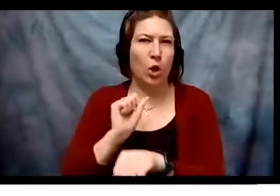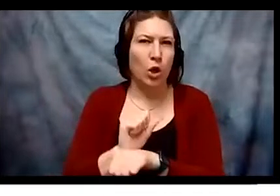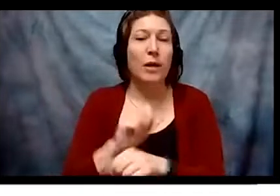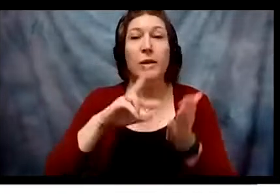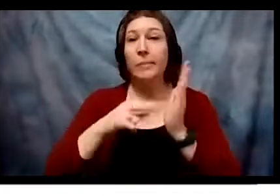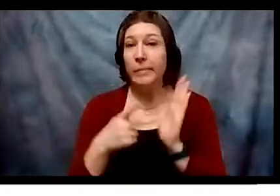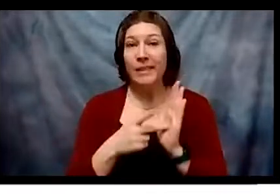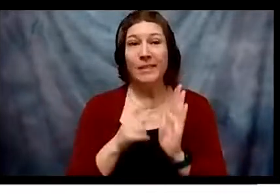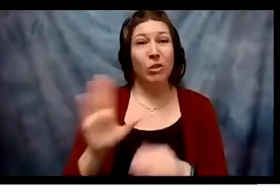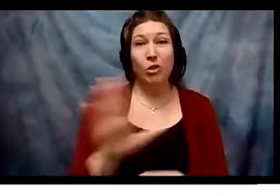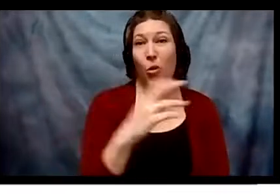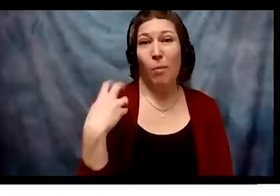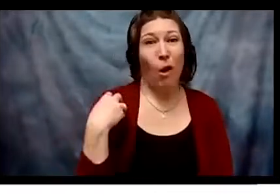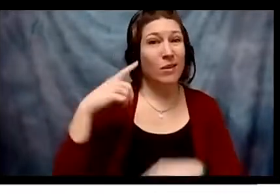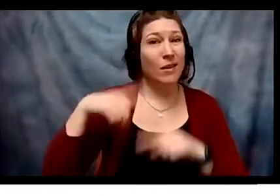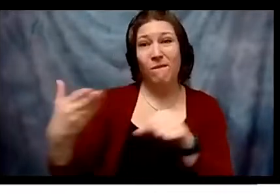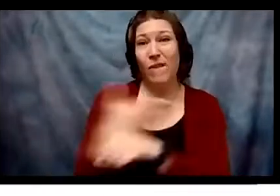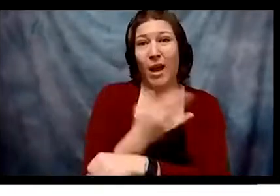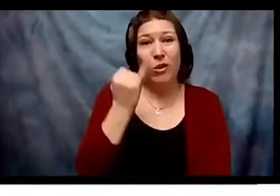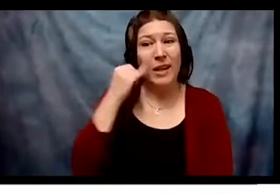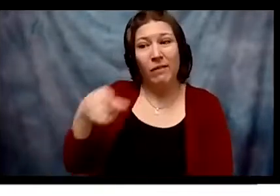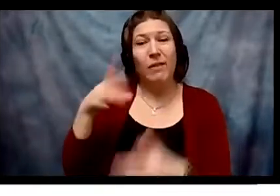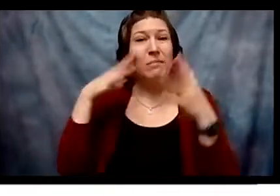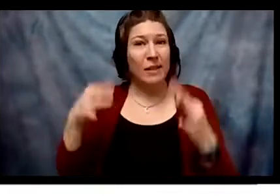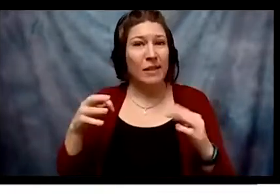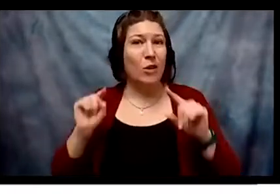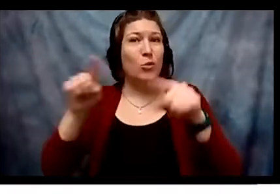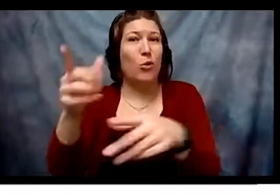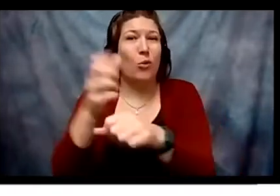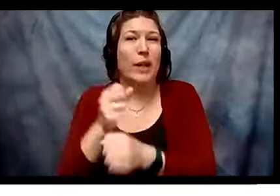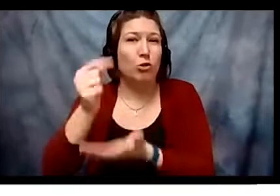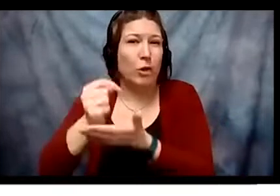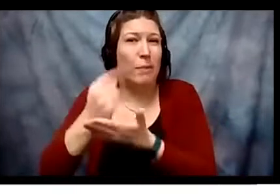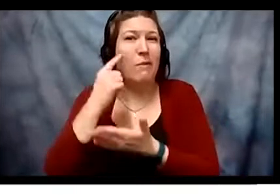employer can't fire you based on a decision to seek addiction treatment.